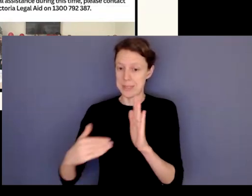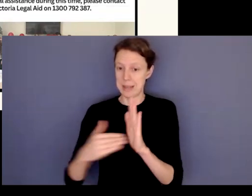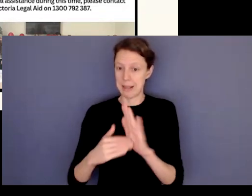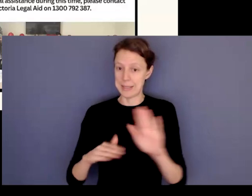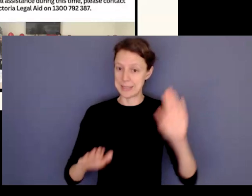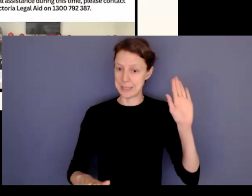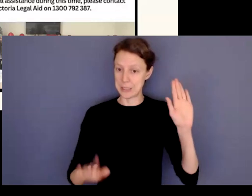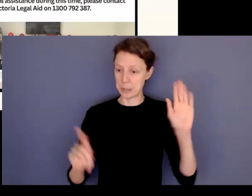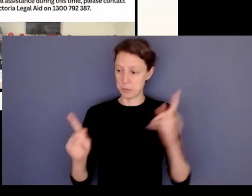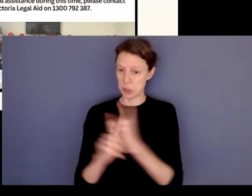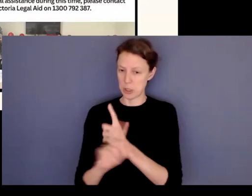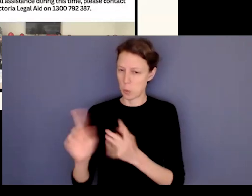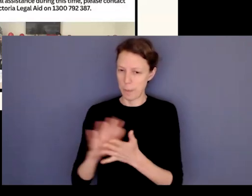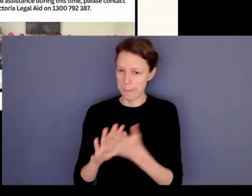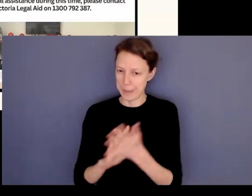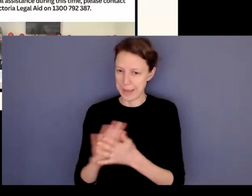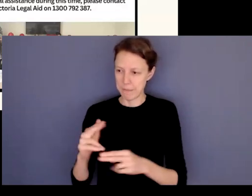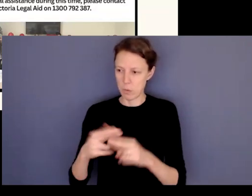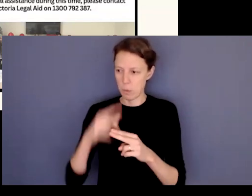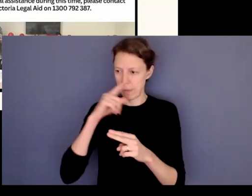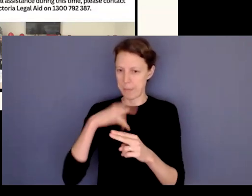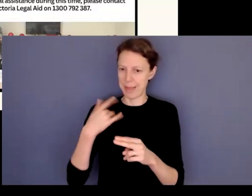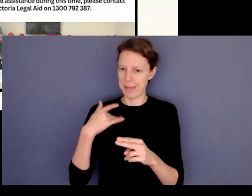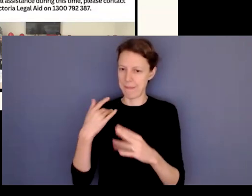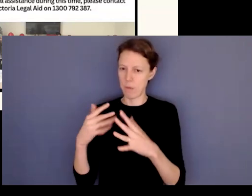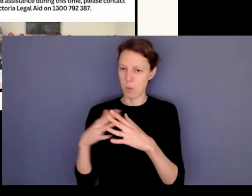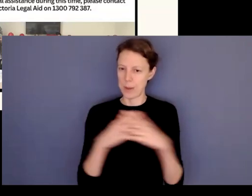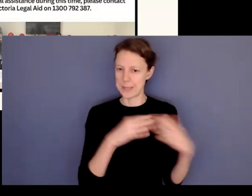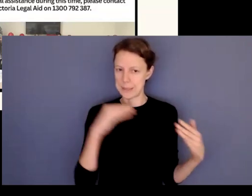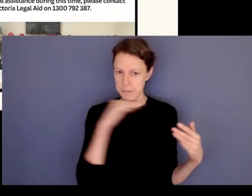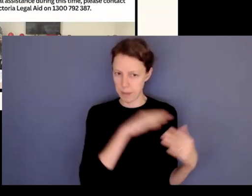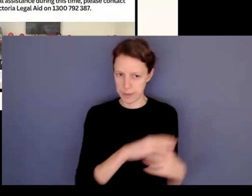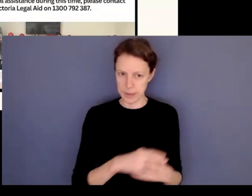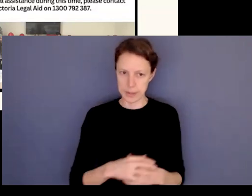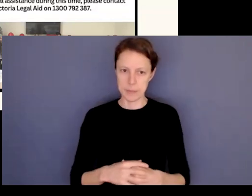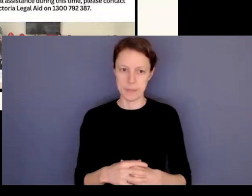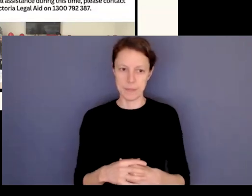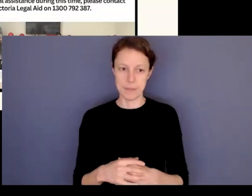west. Our Yes campaign, an example that we'll probably